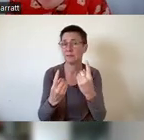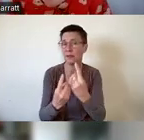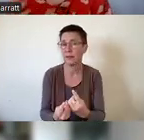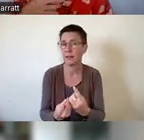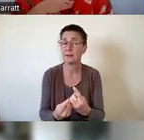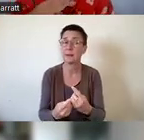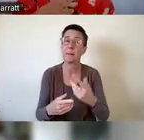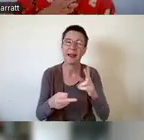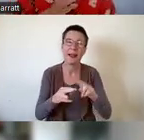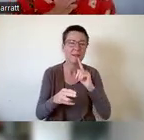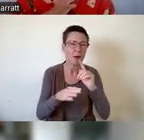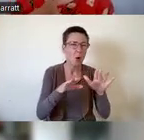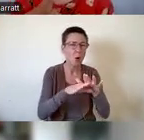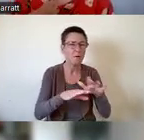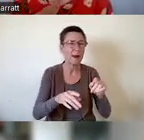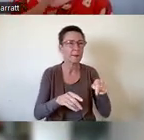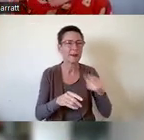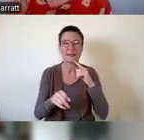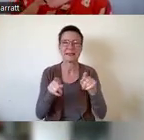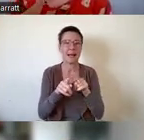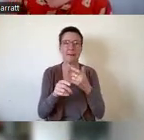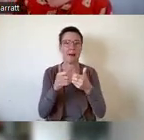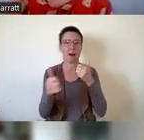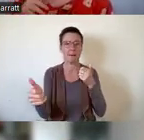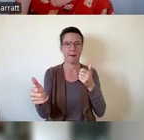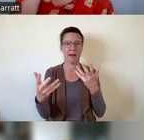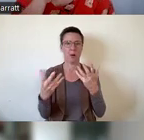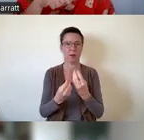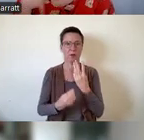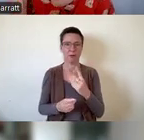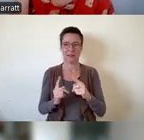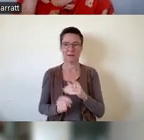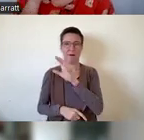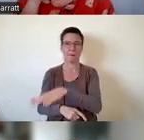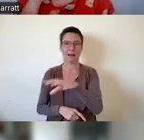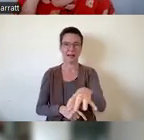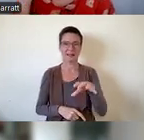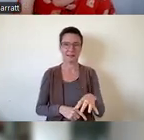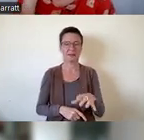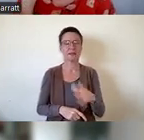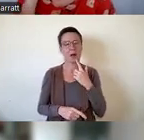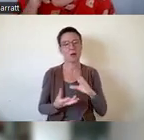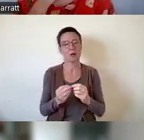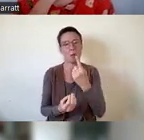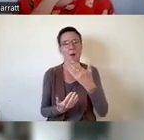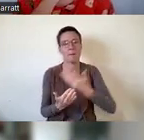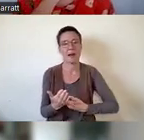if it is the same employee working for the three different venues, maybe I'd make it as one page, and I'd just have the different locations